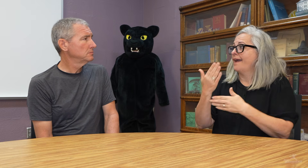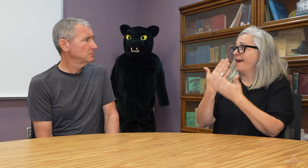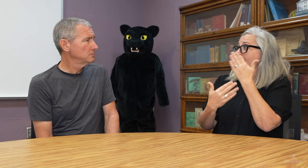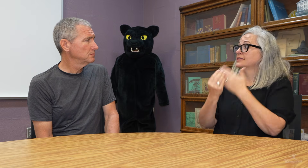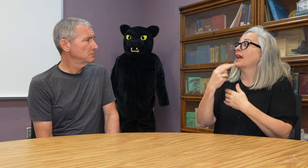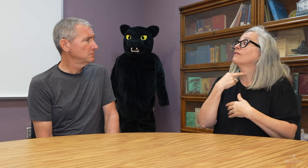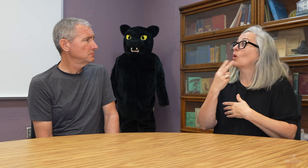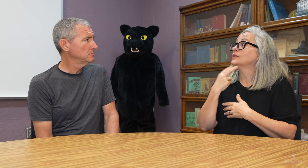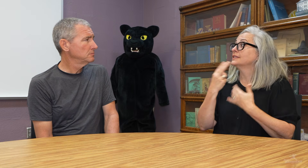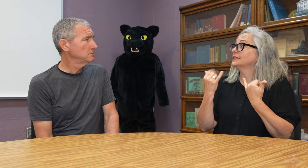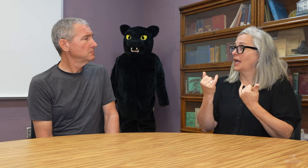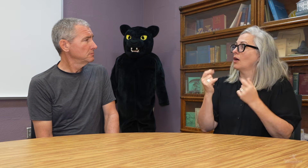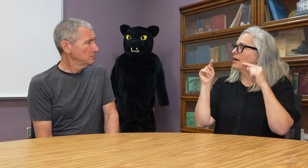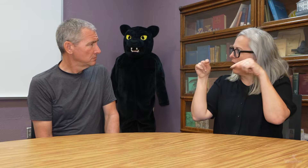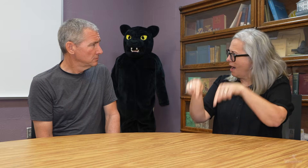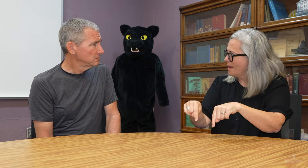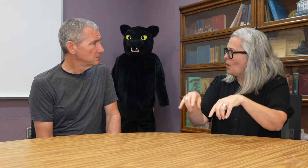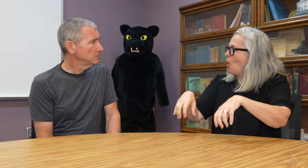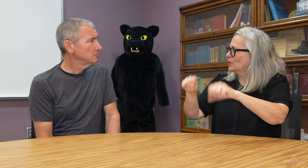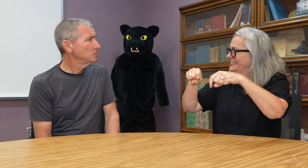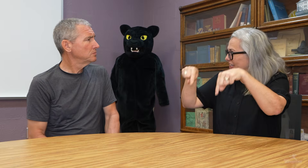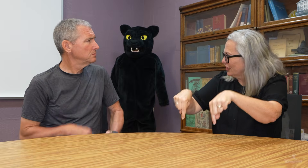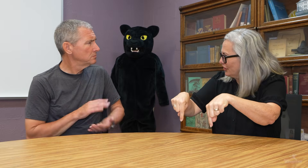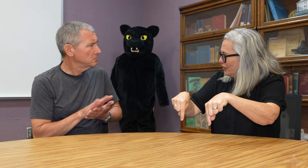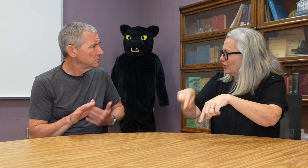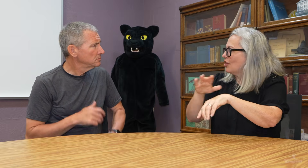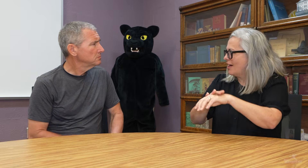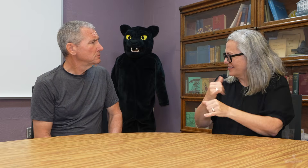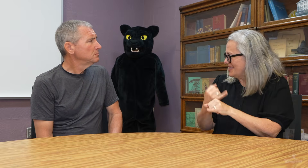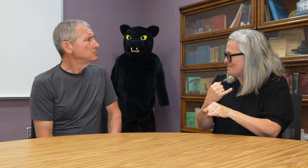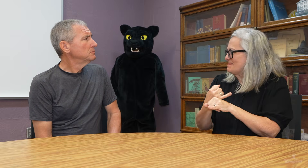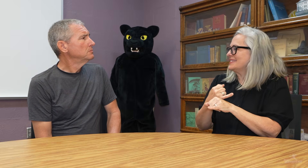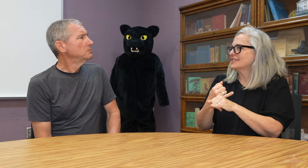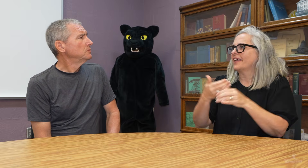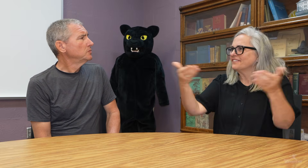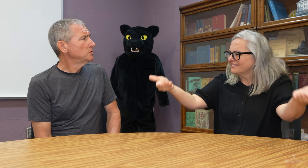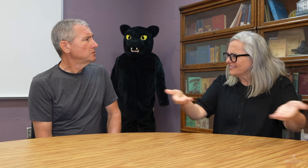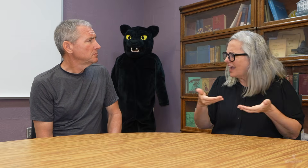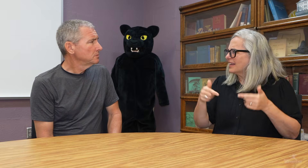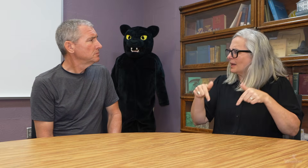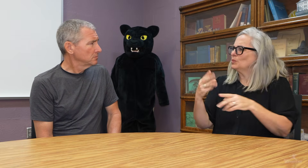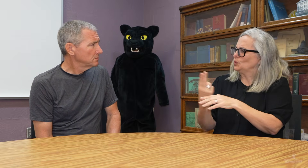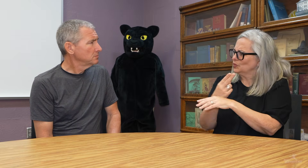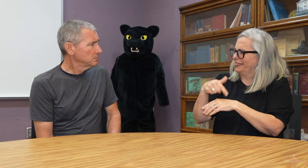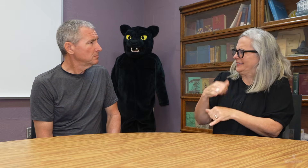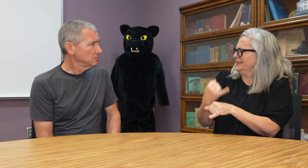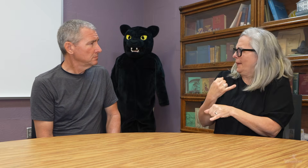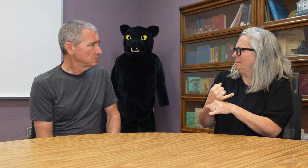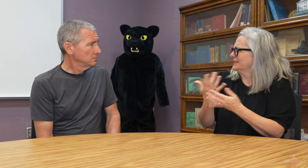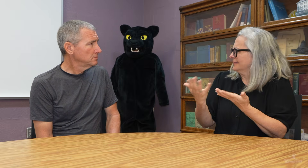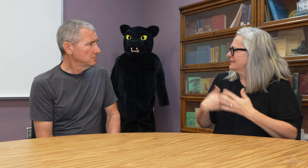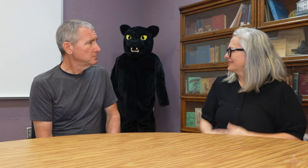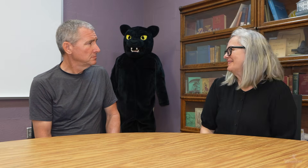Hands & Voices also came here recently to hold their meeting on campus. We invite many groups to use this campus to its fullest.